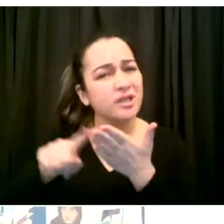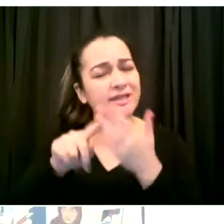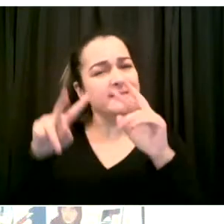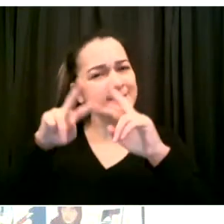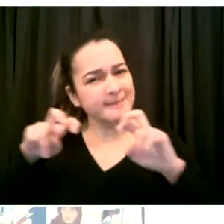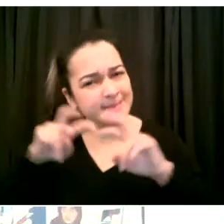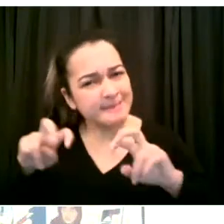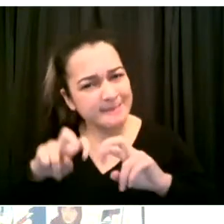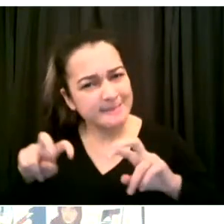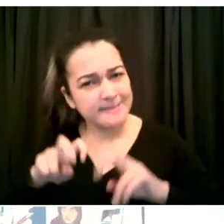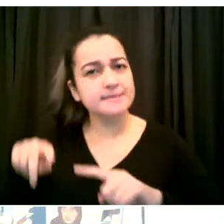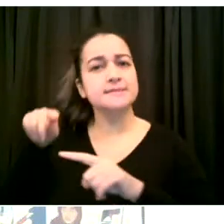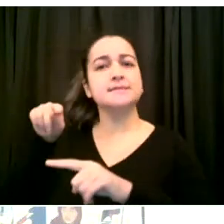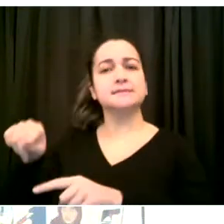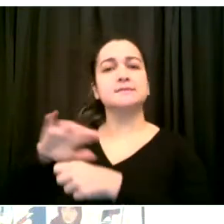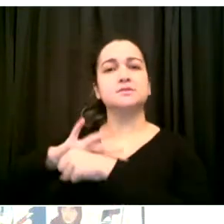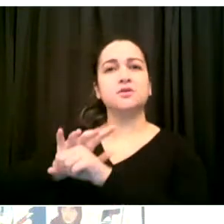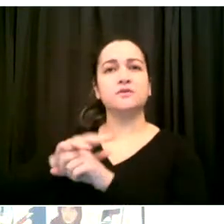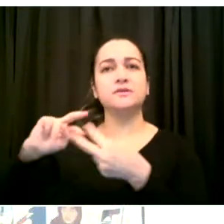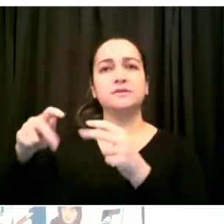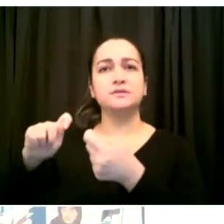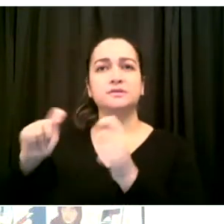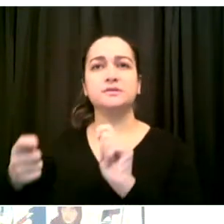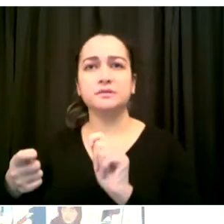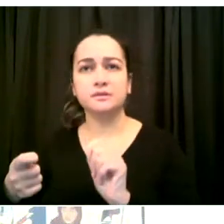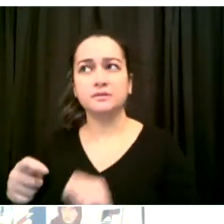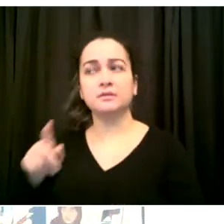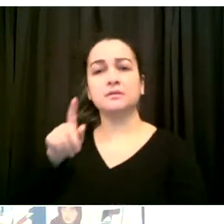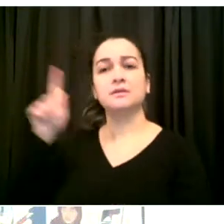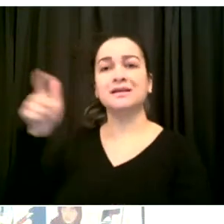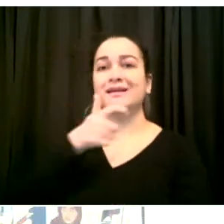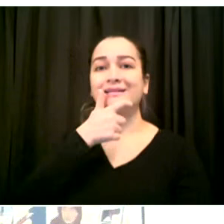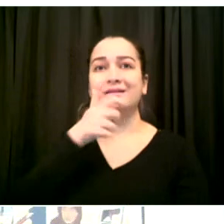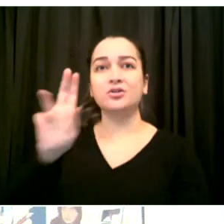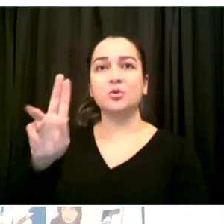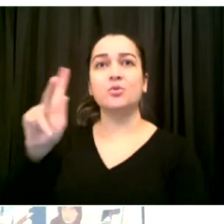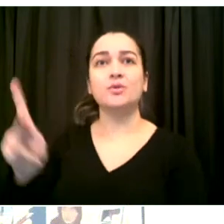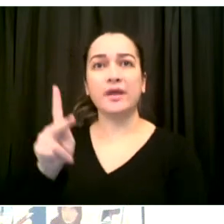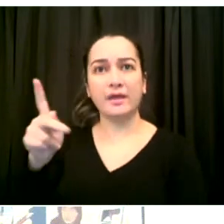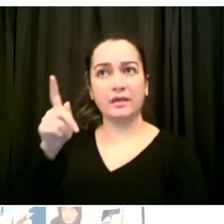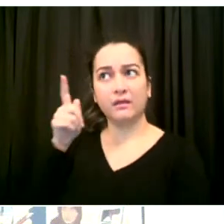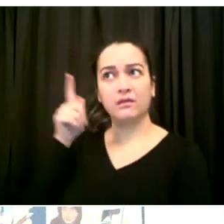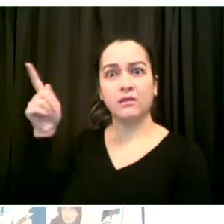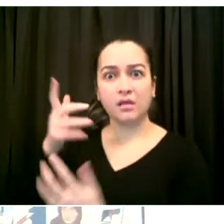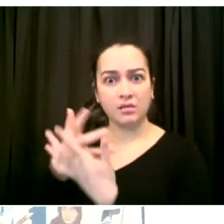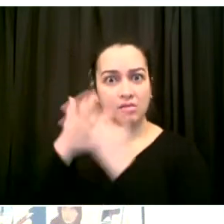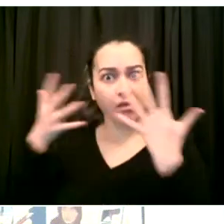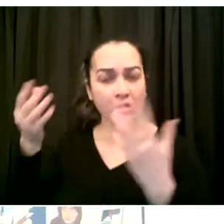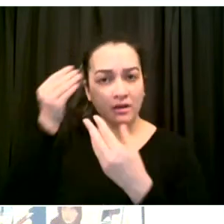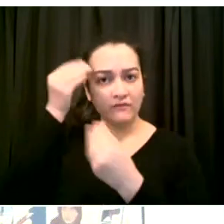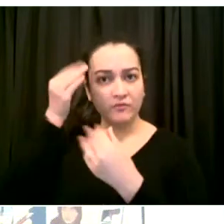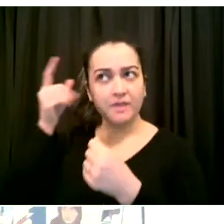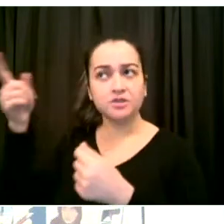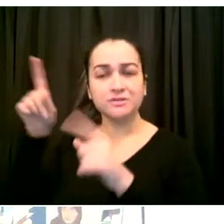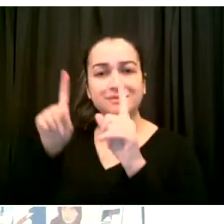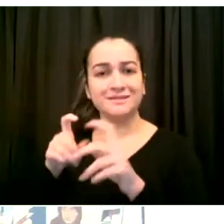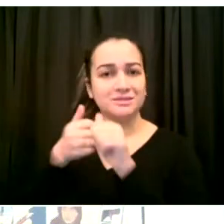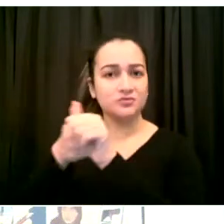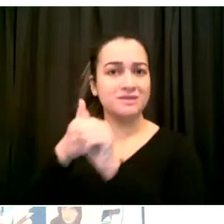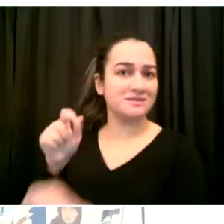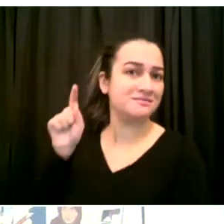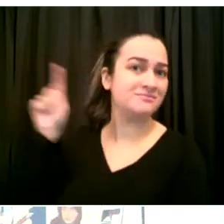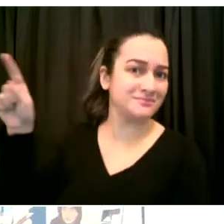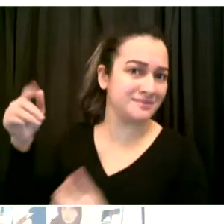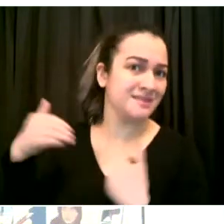LET'S ESTABLISH,